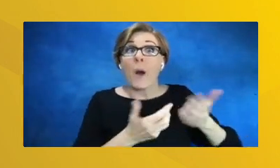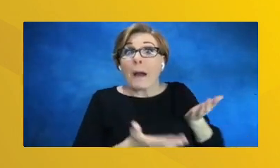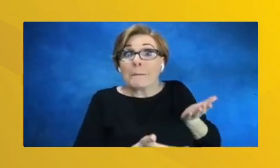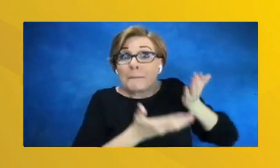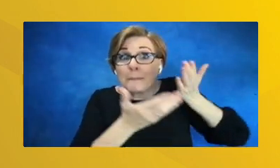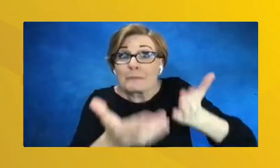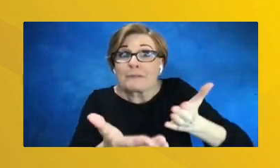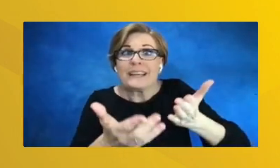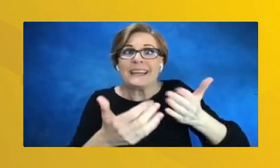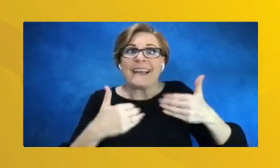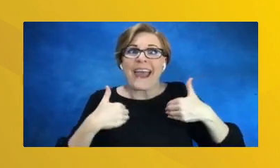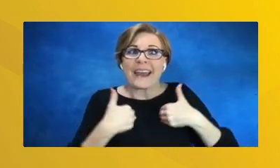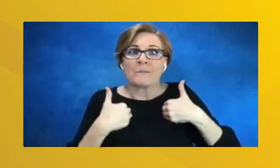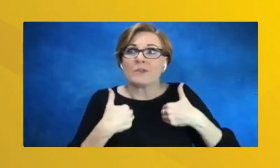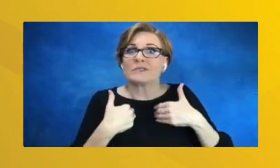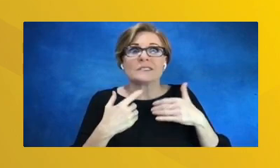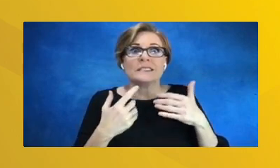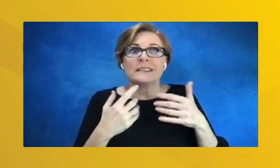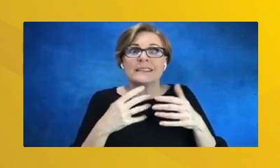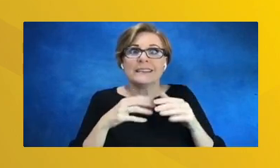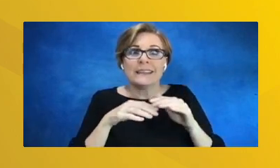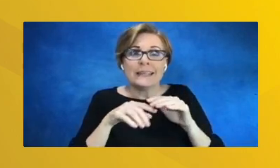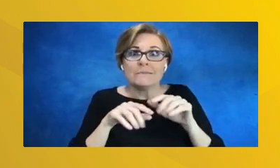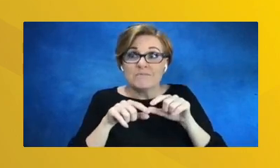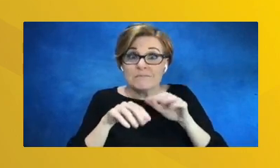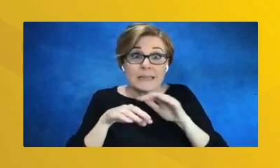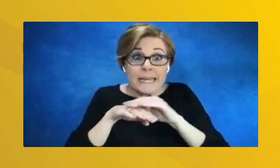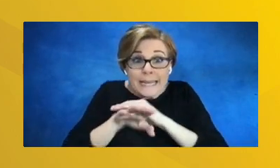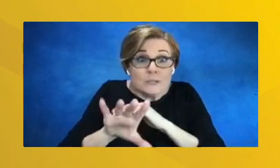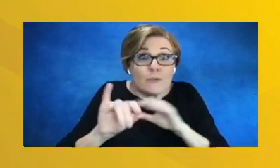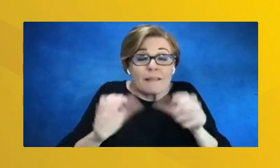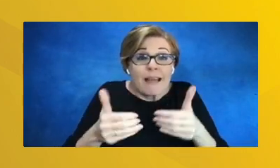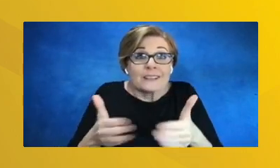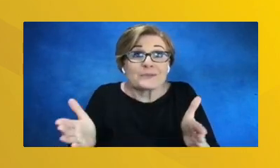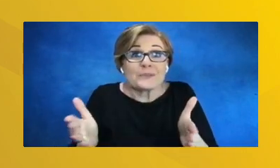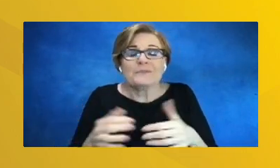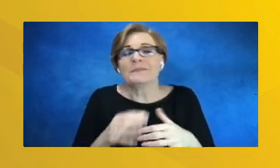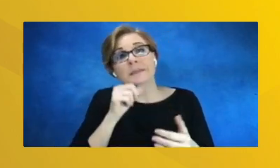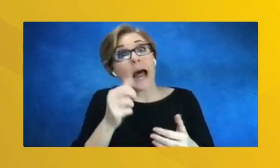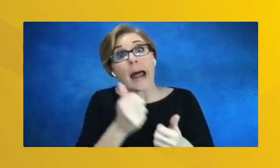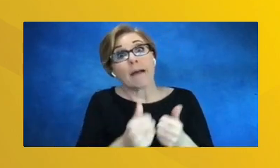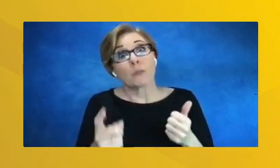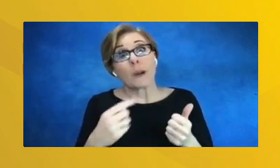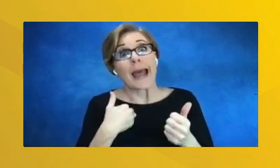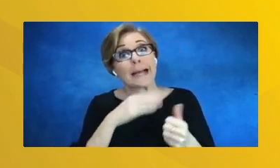and then how to use them. So not everybody has an elephant in their backyard. We're lucky in that way.